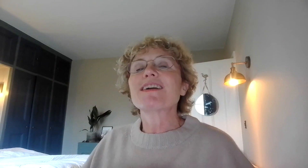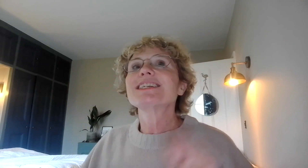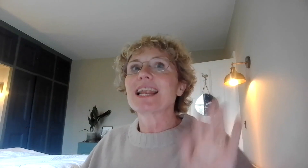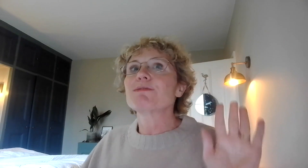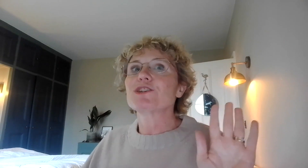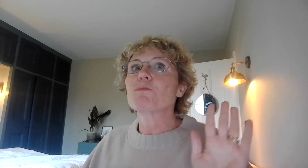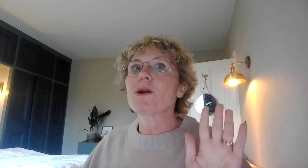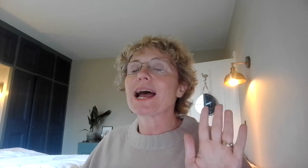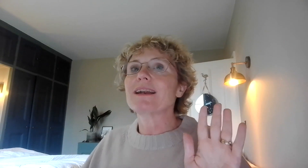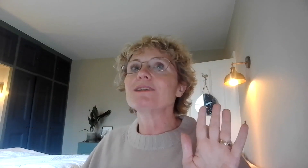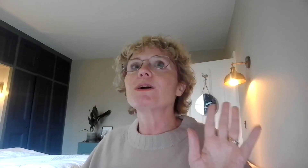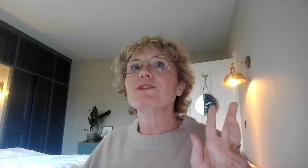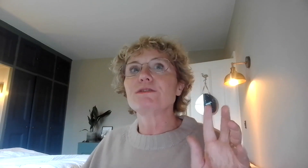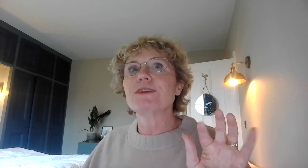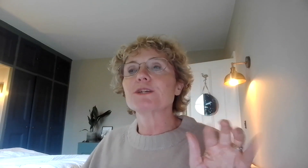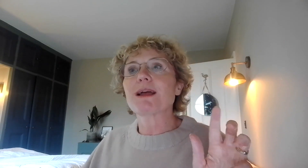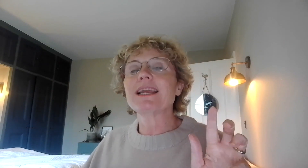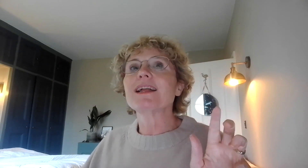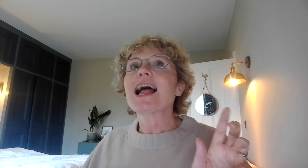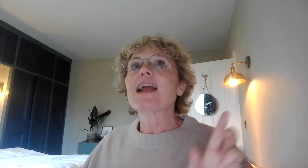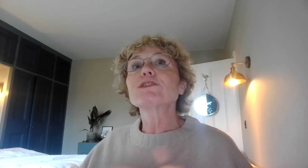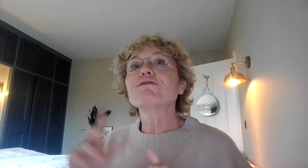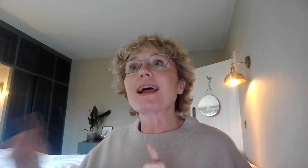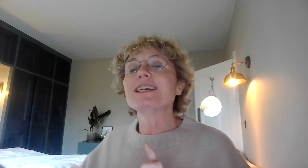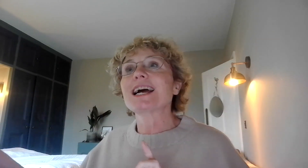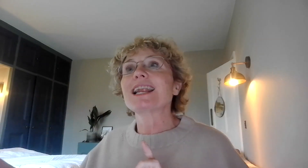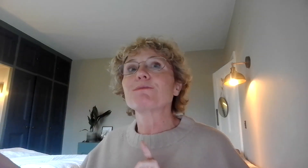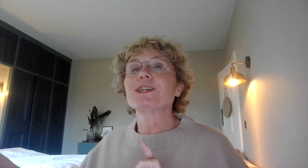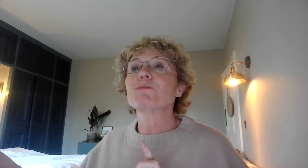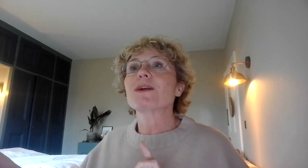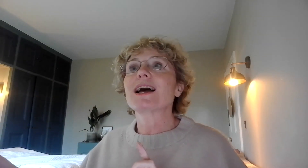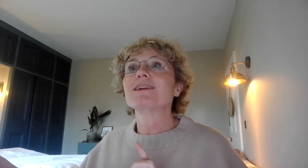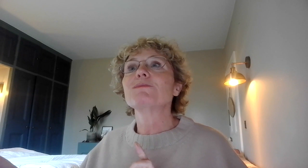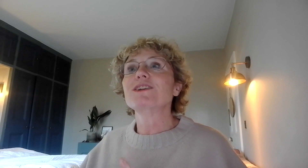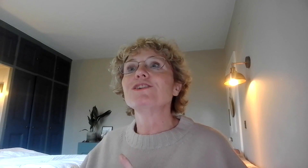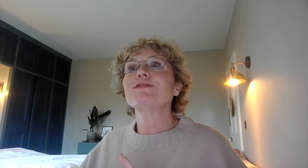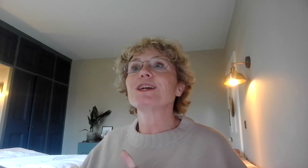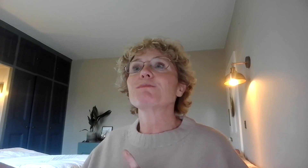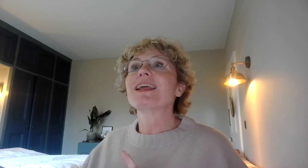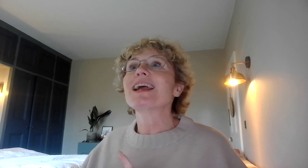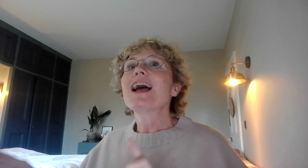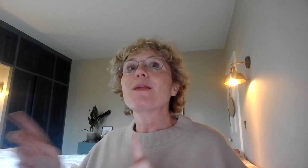American Sign Language is on one hand when you do fingerspelling, and also French Sign Language is on one hand when you do fingerspelling.